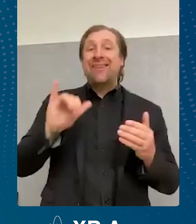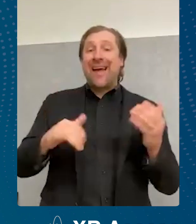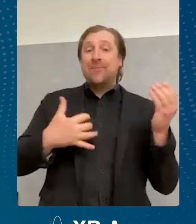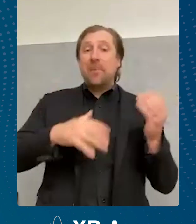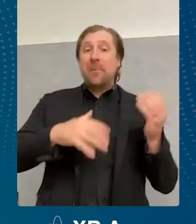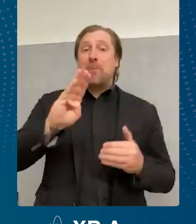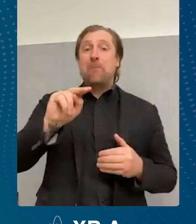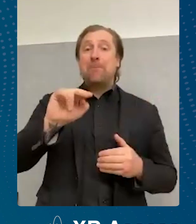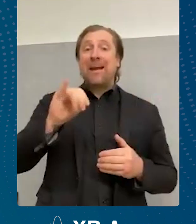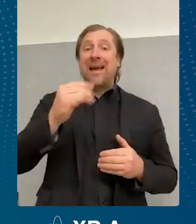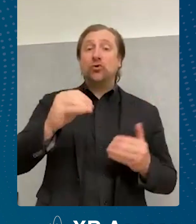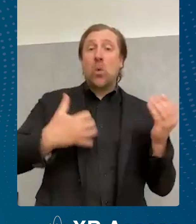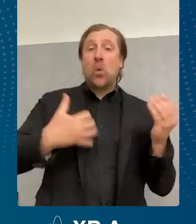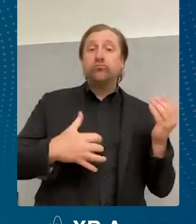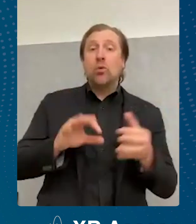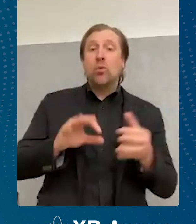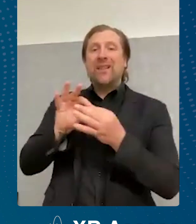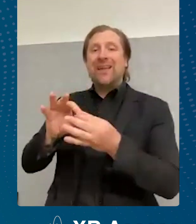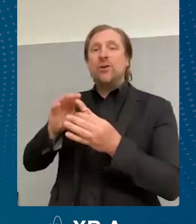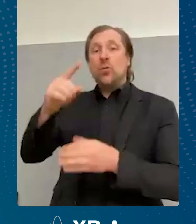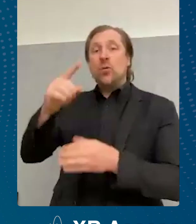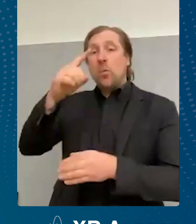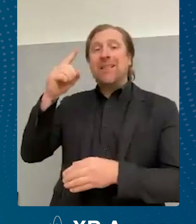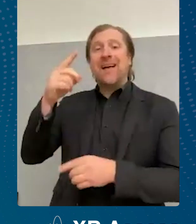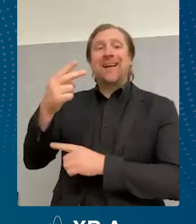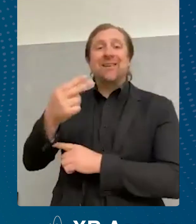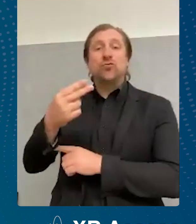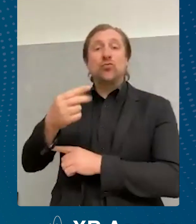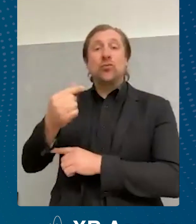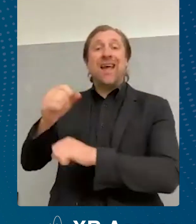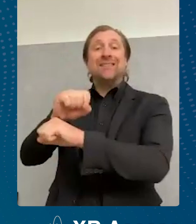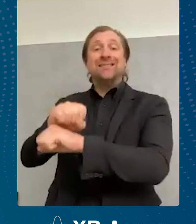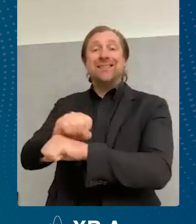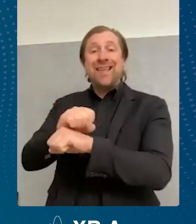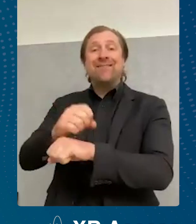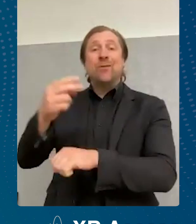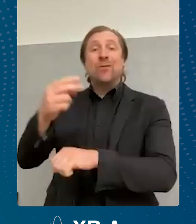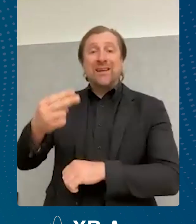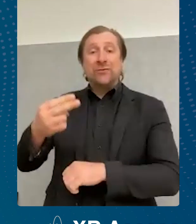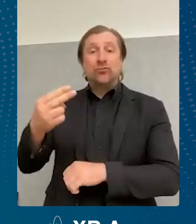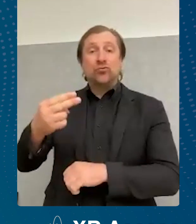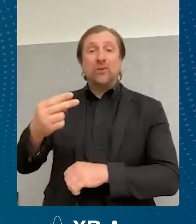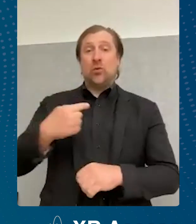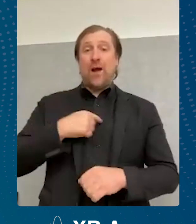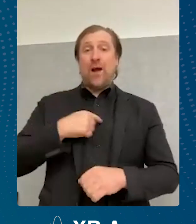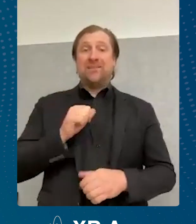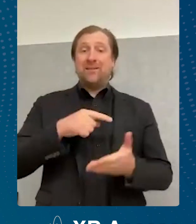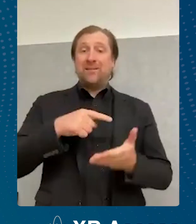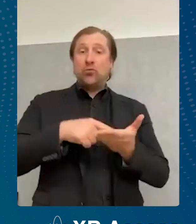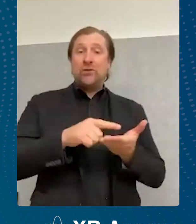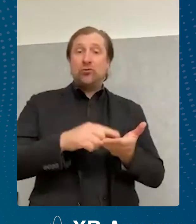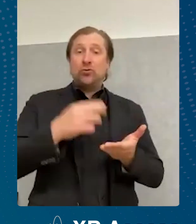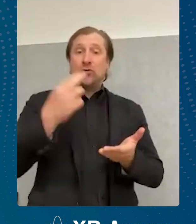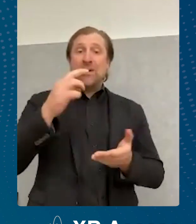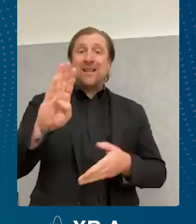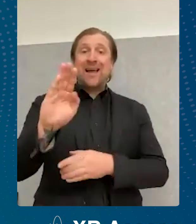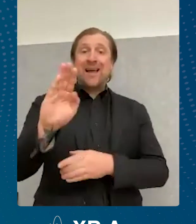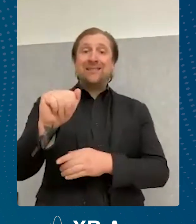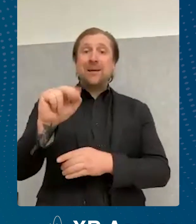With the interest on that, I dig into some search and realize a lot of Banjo are not properly preserved.